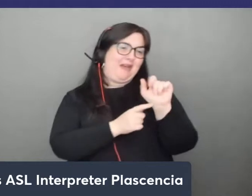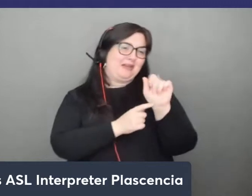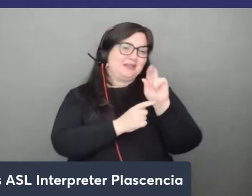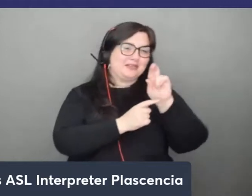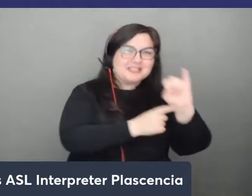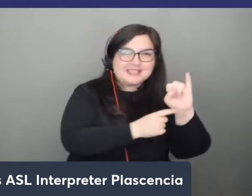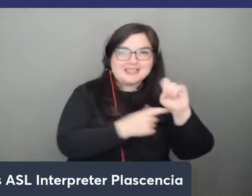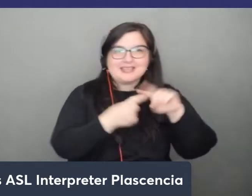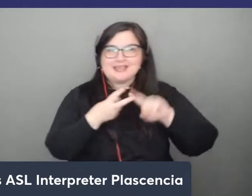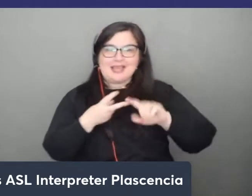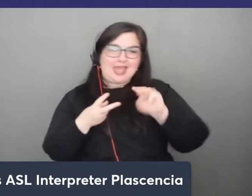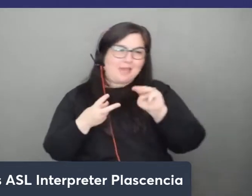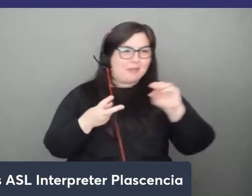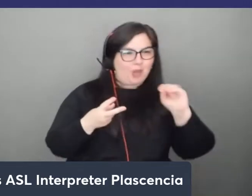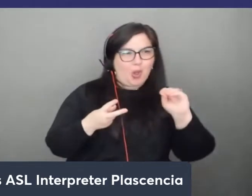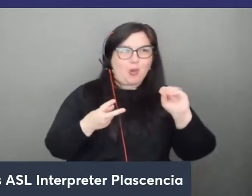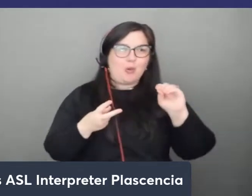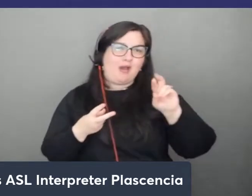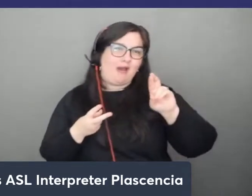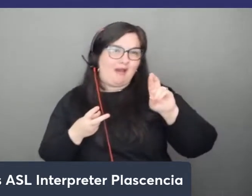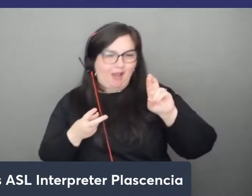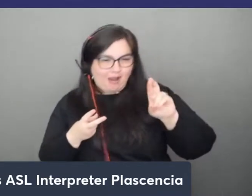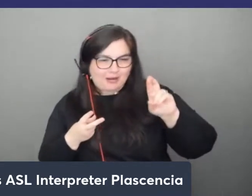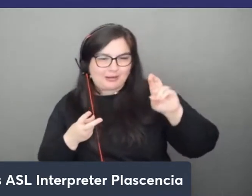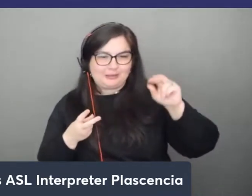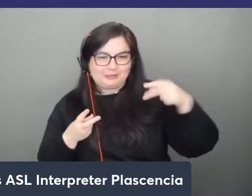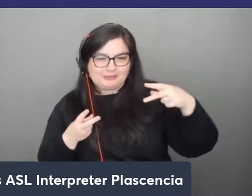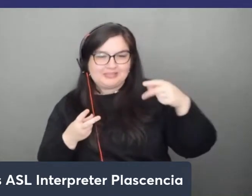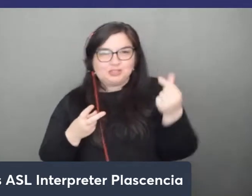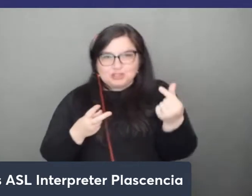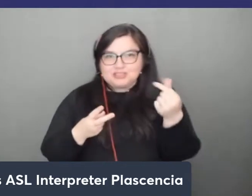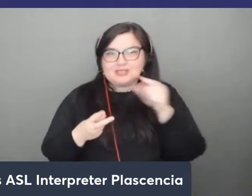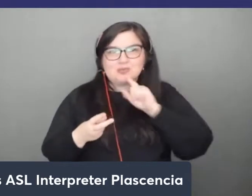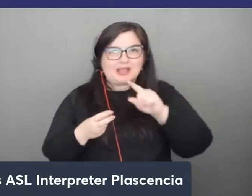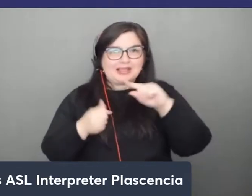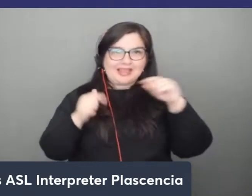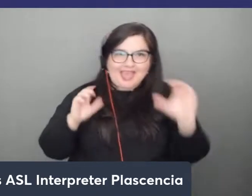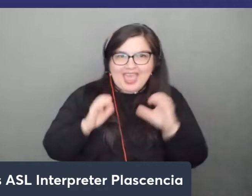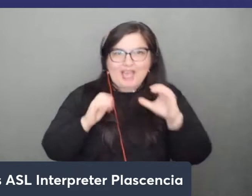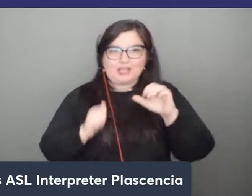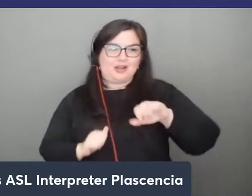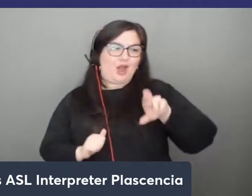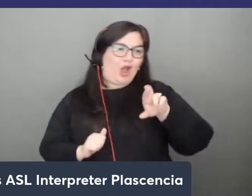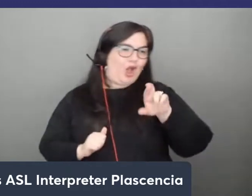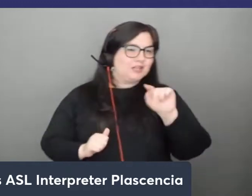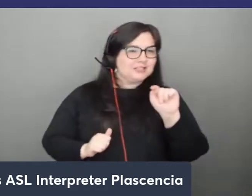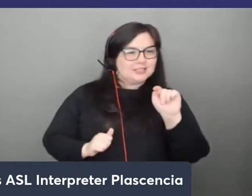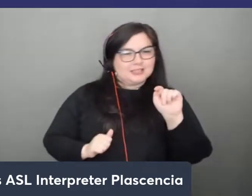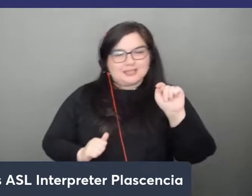I like MMORPG and actions and shooter games and RTSs, everything in there.